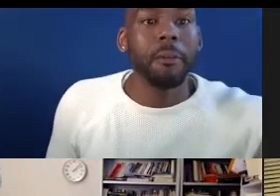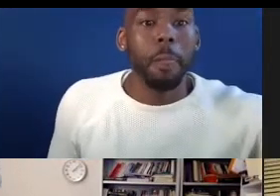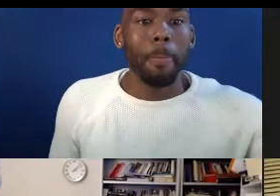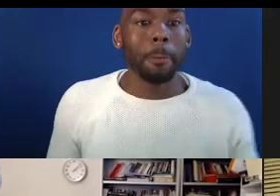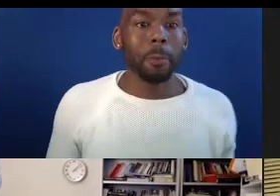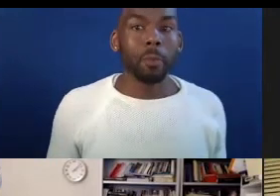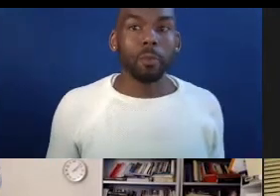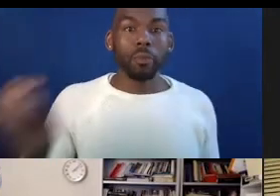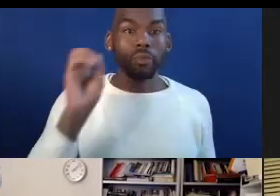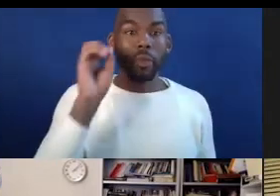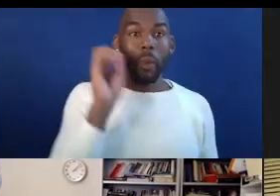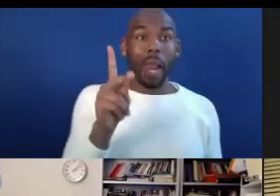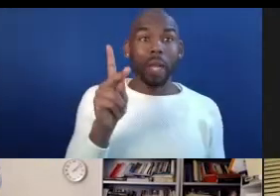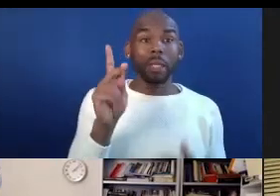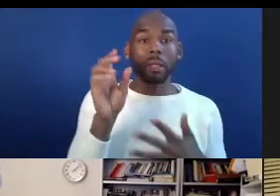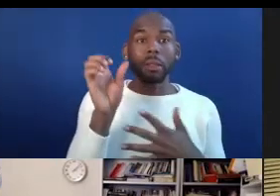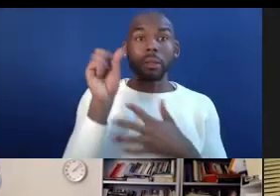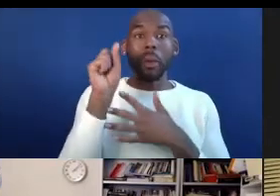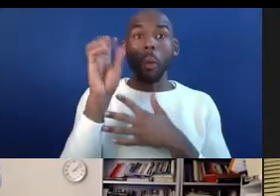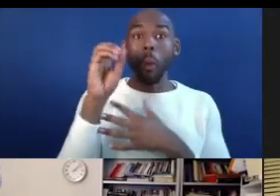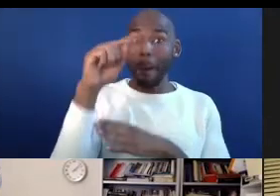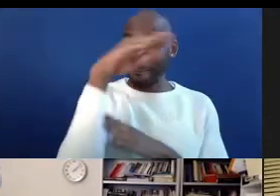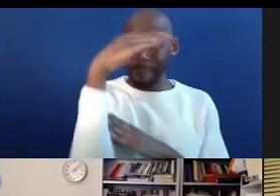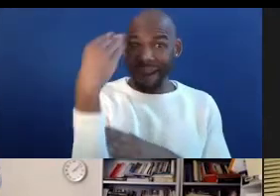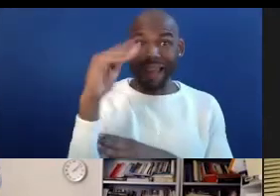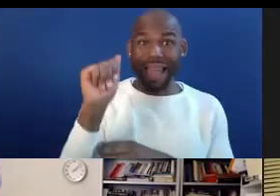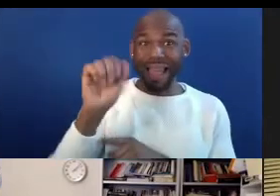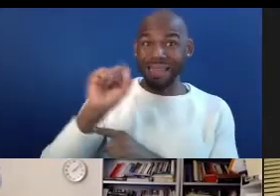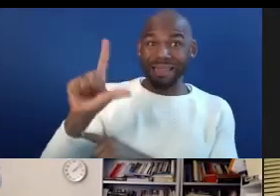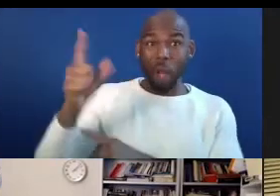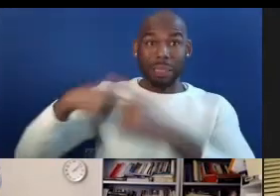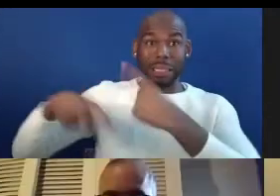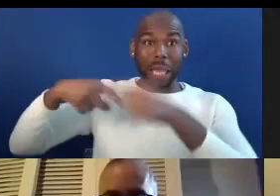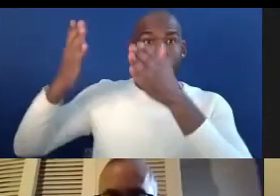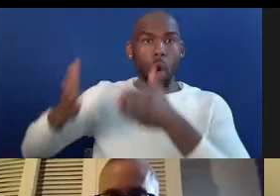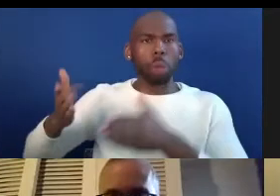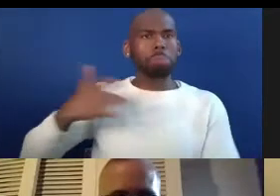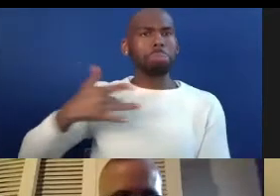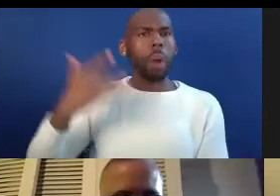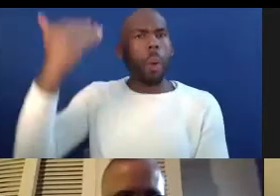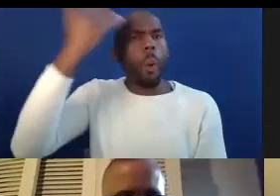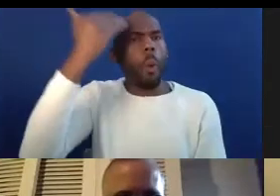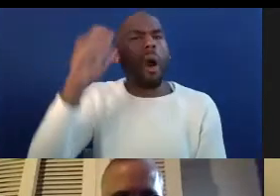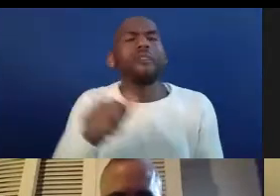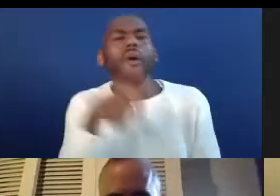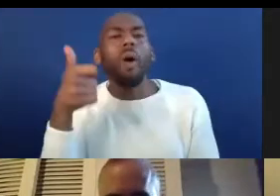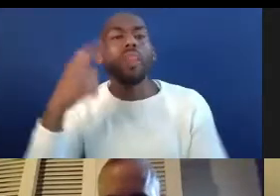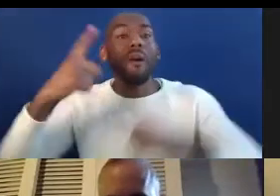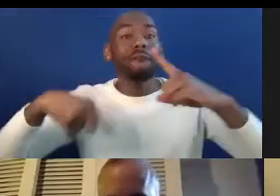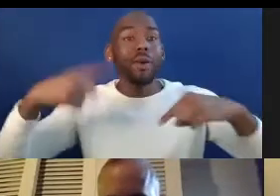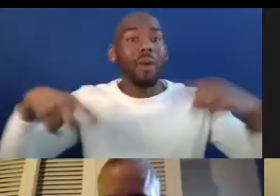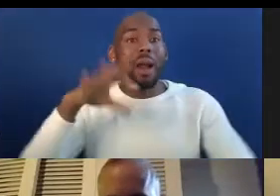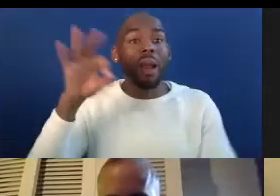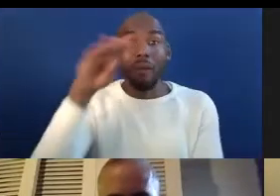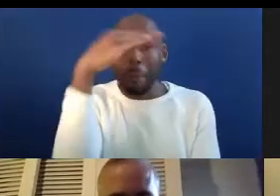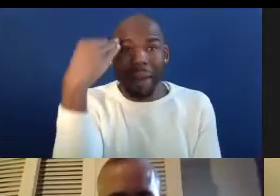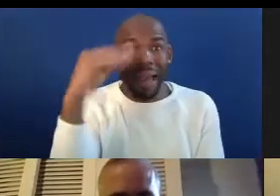so are black asl signers usually aware of other varieties of black asl both temporal